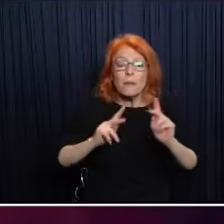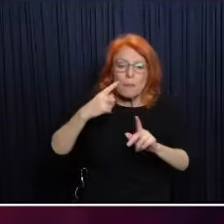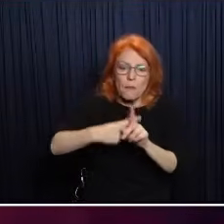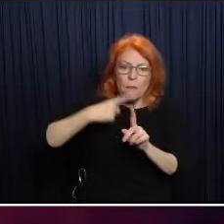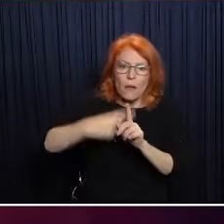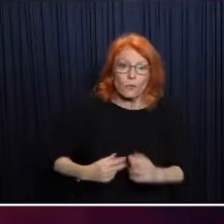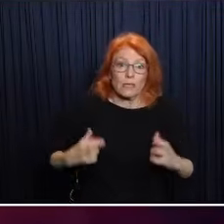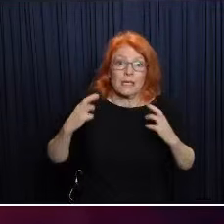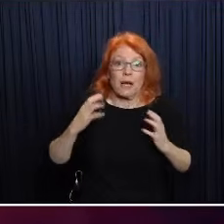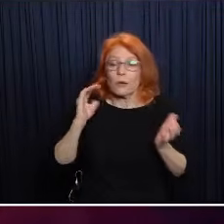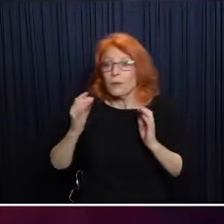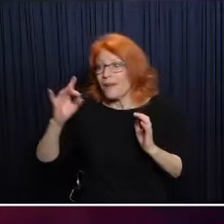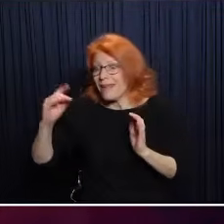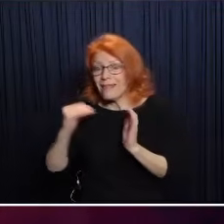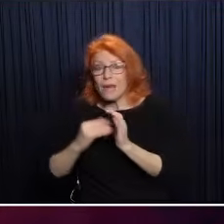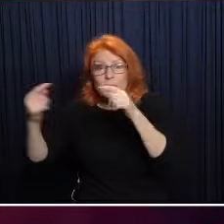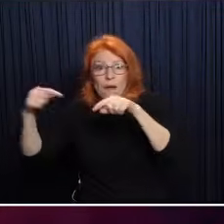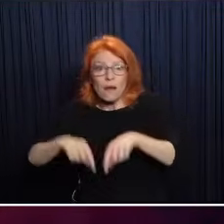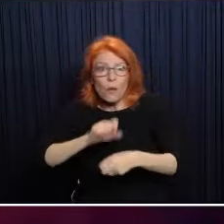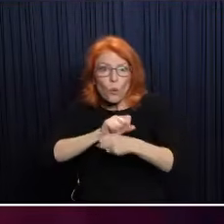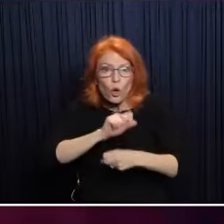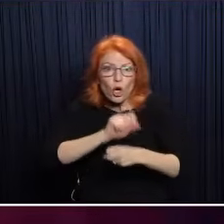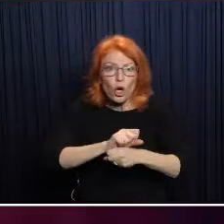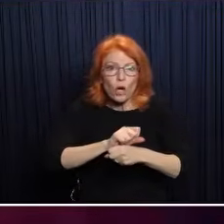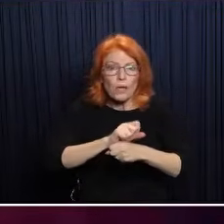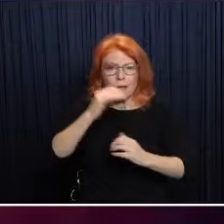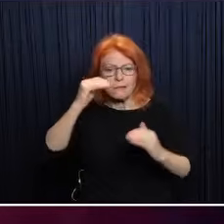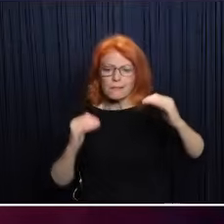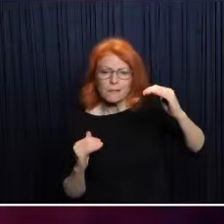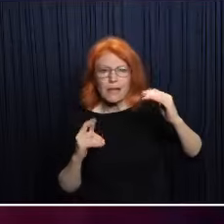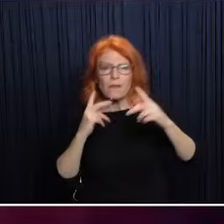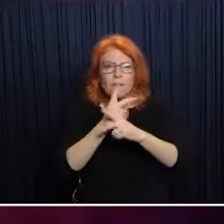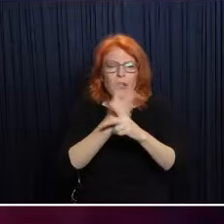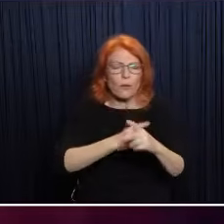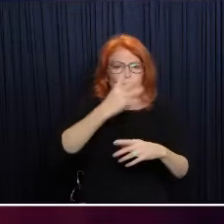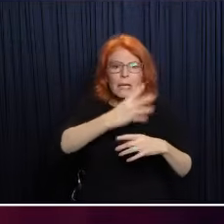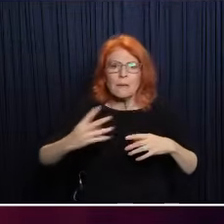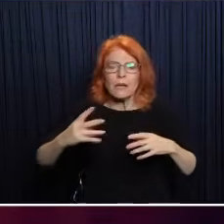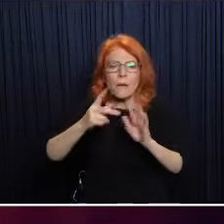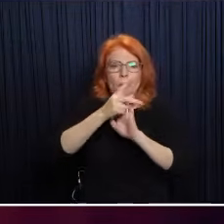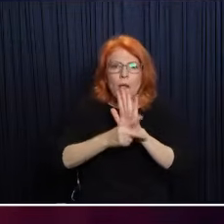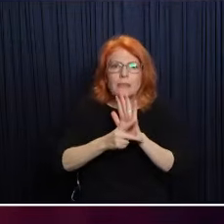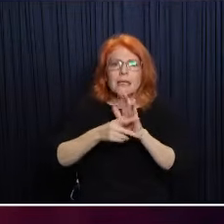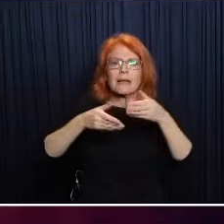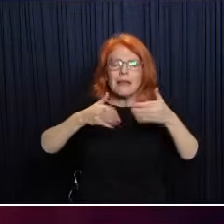SKILL SHORTAGE. THERE'S 12,000 PEOPLE A MONTH WHO RETIRE VERSUS 8,000 COMING